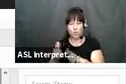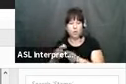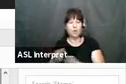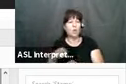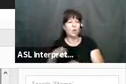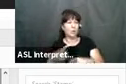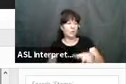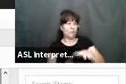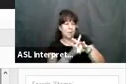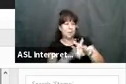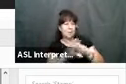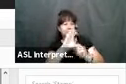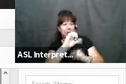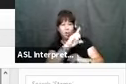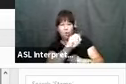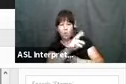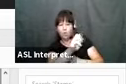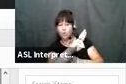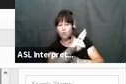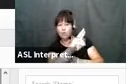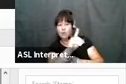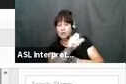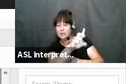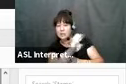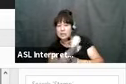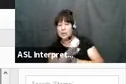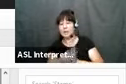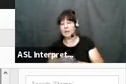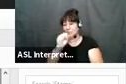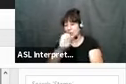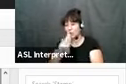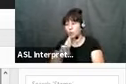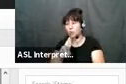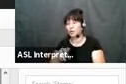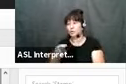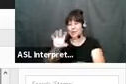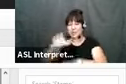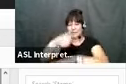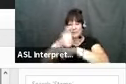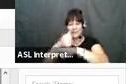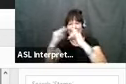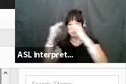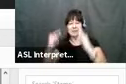Roseland, in Santa Rosa and setting up sites specific for Latinex